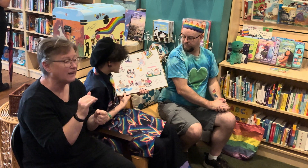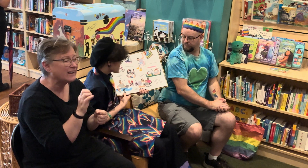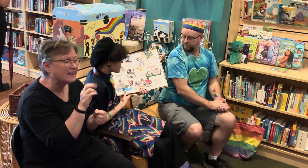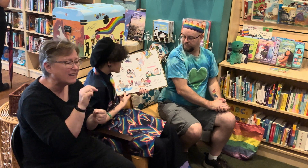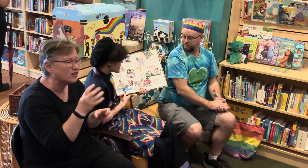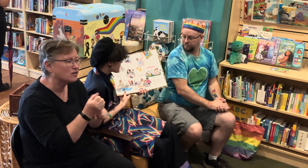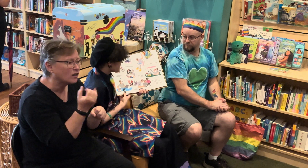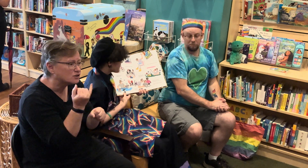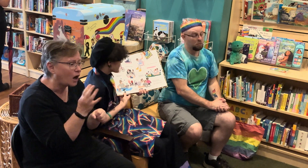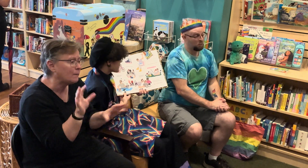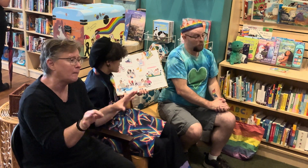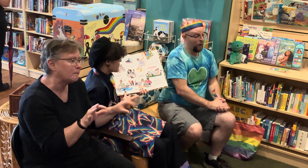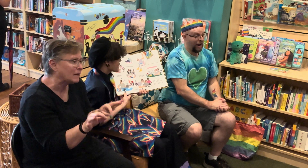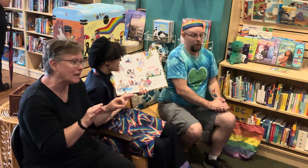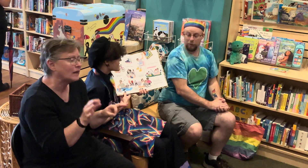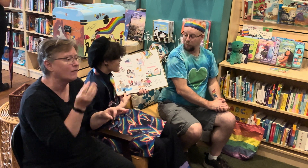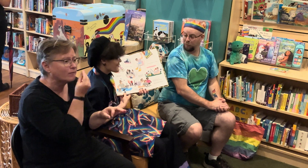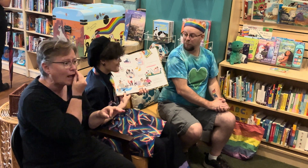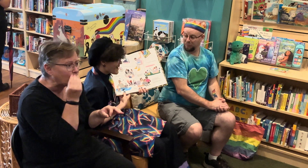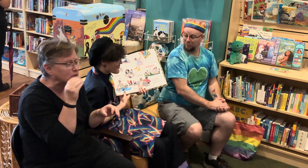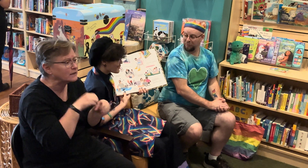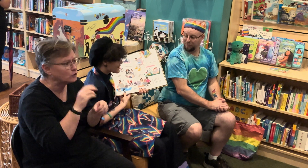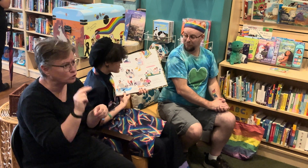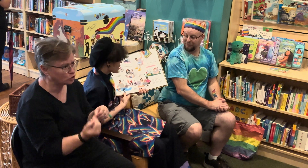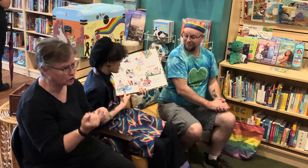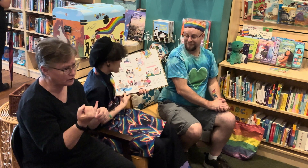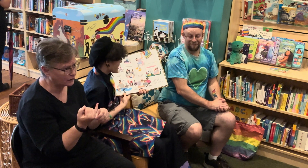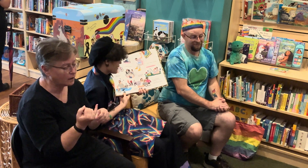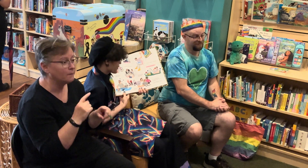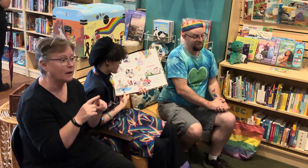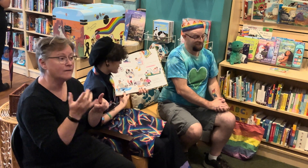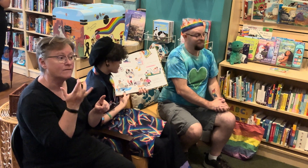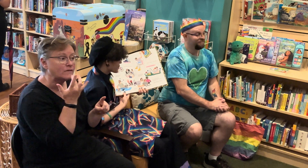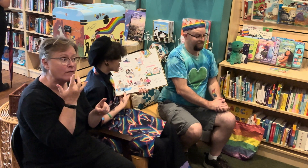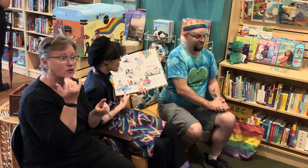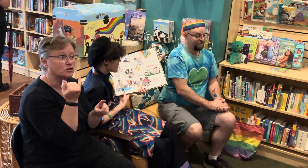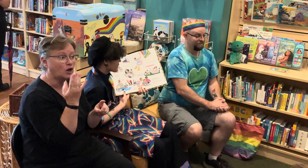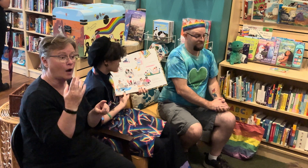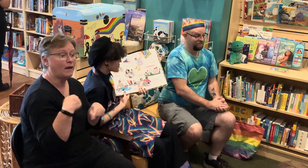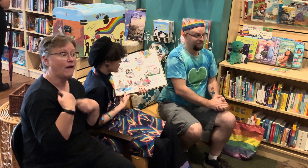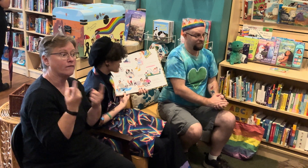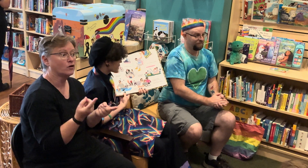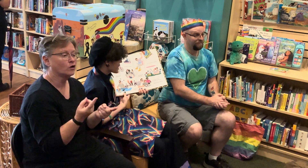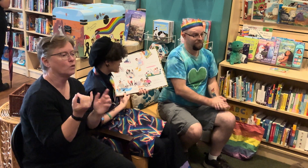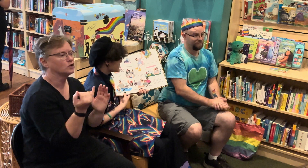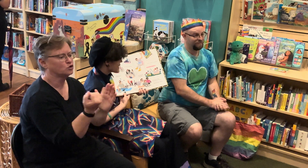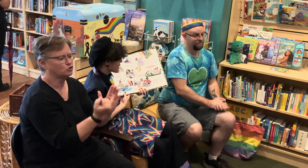in New Jersey. But his favorite job ever was drawing with children at a daycare